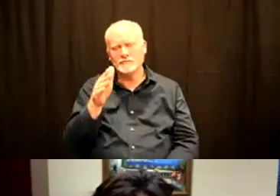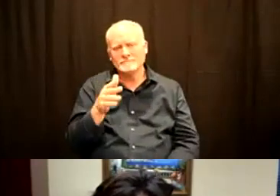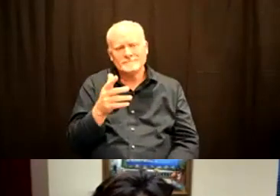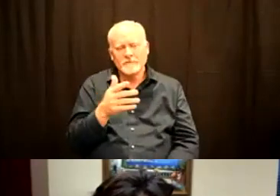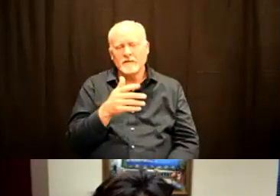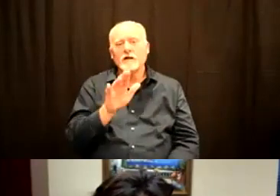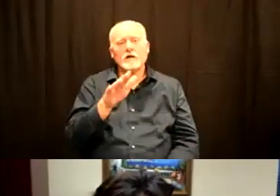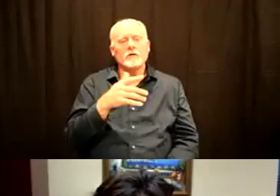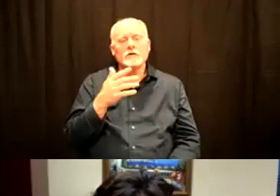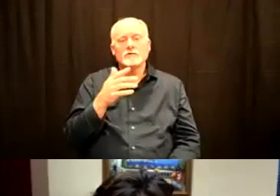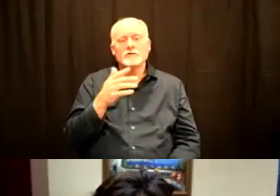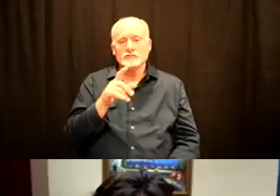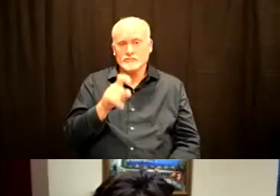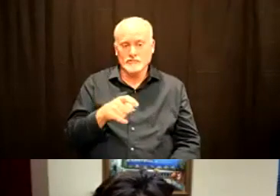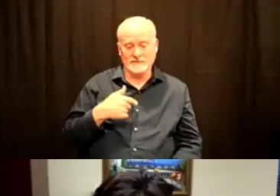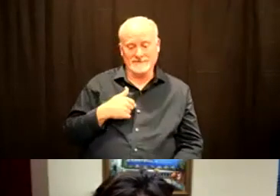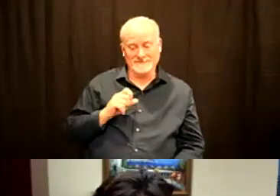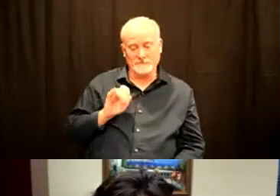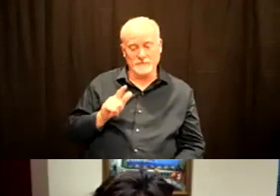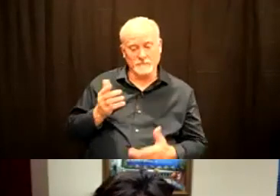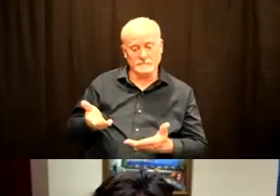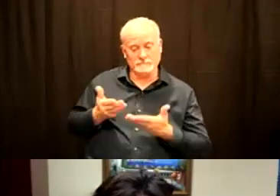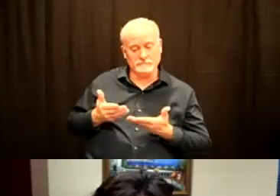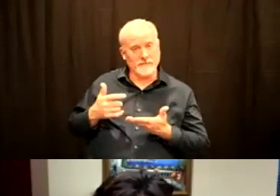but for right now we're still recommending participation in sentinel testing even if you're